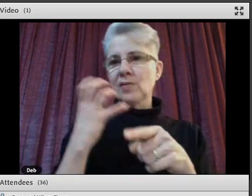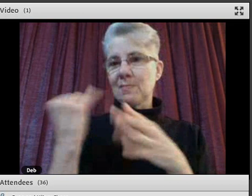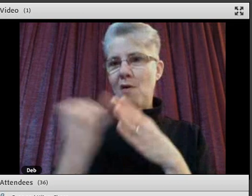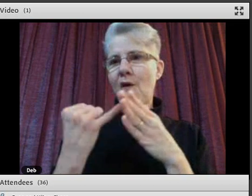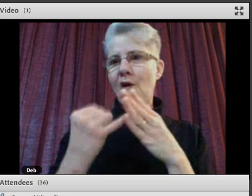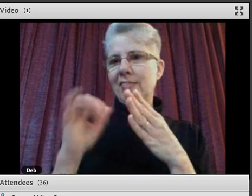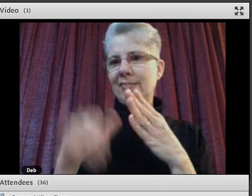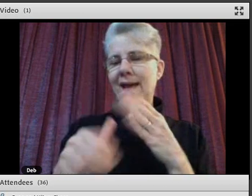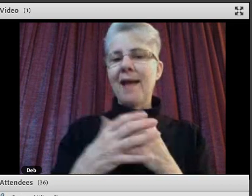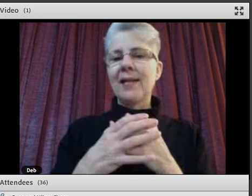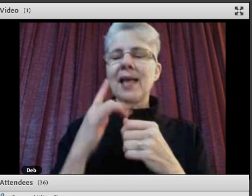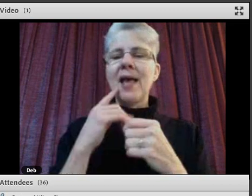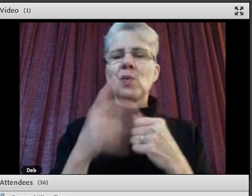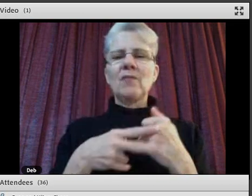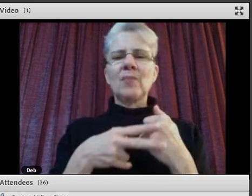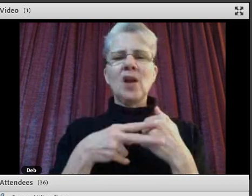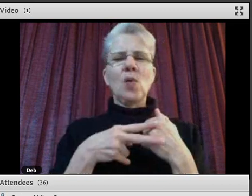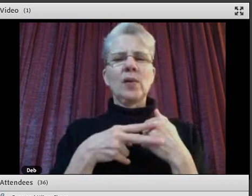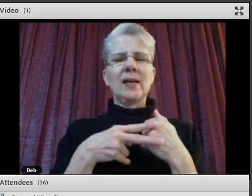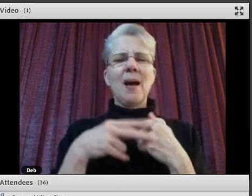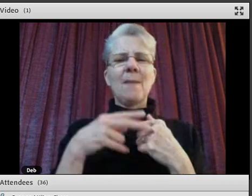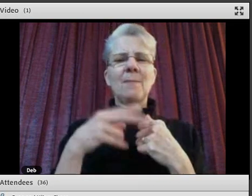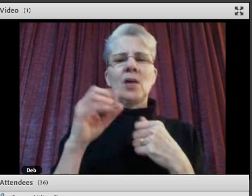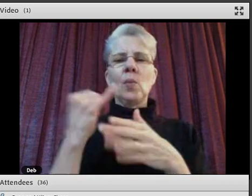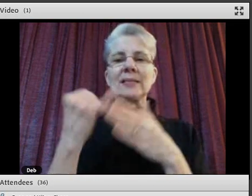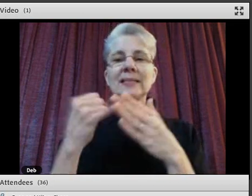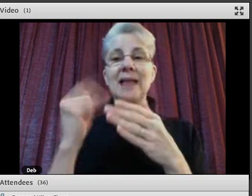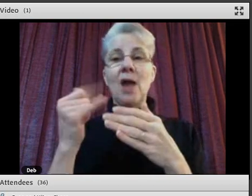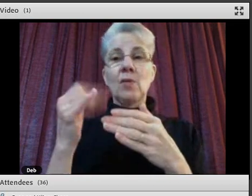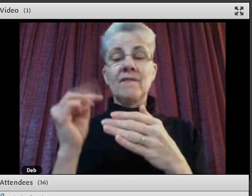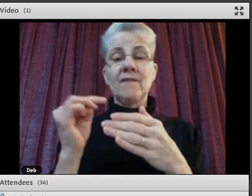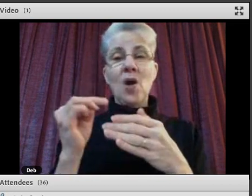Ryan: And we've actually been kind of holding off on Styrofoam because it is very messy, but January happens to be